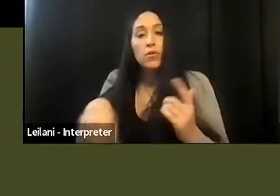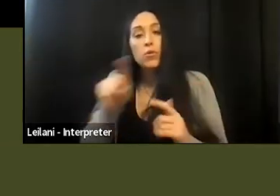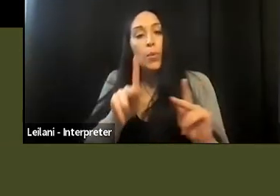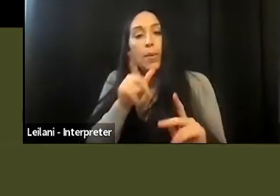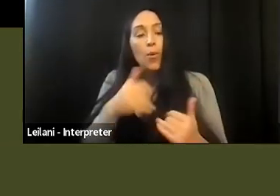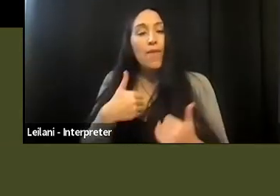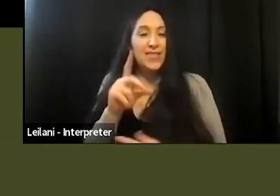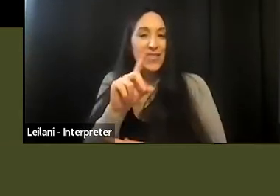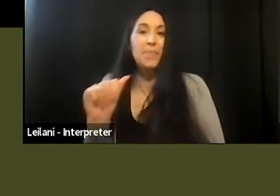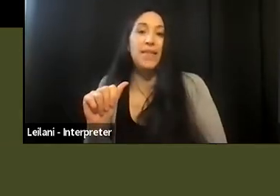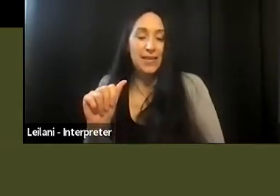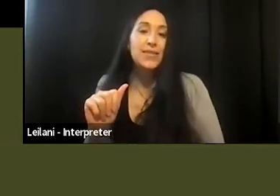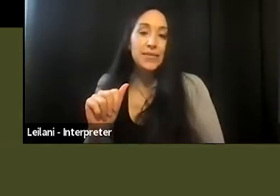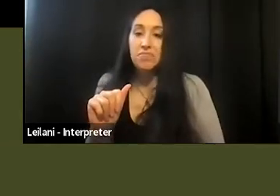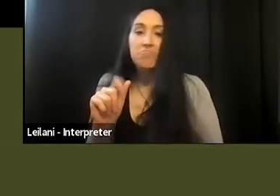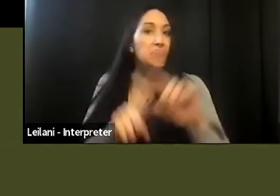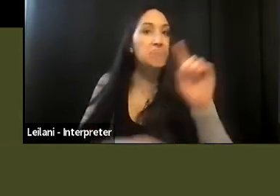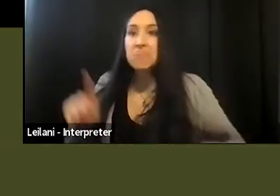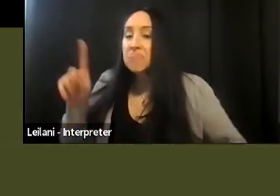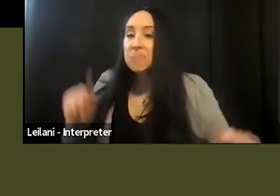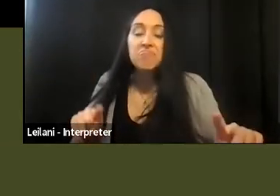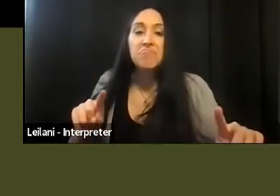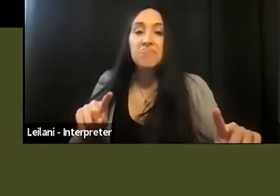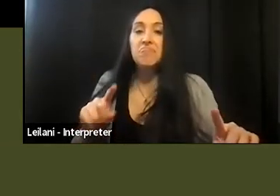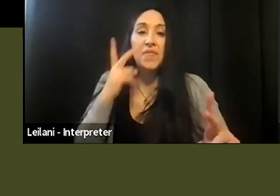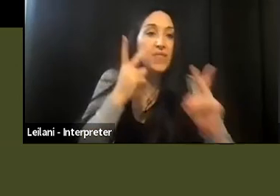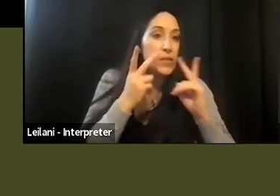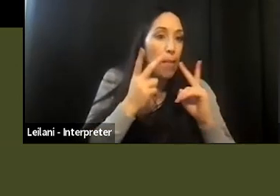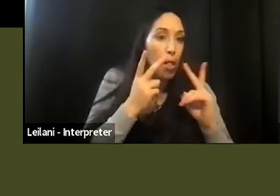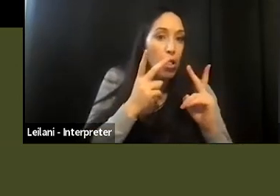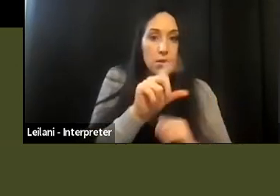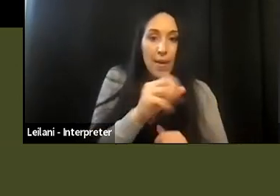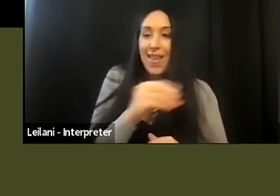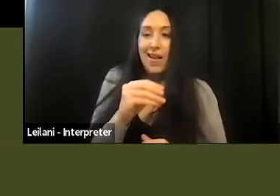We serve all disabilities, both visible and non-visible and all ages.